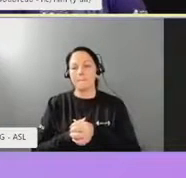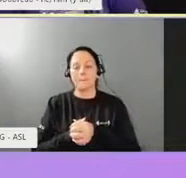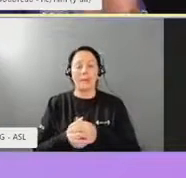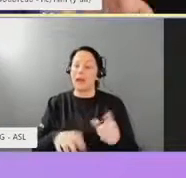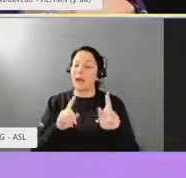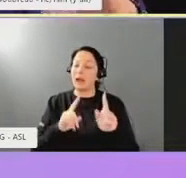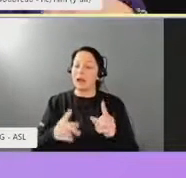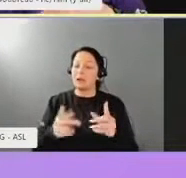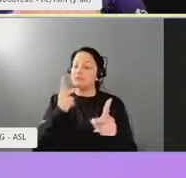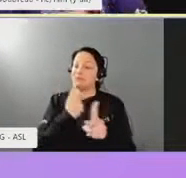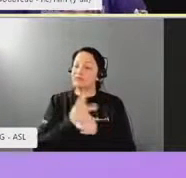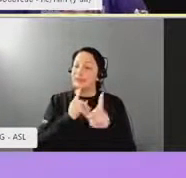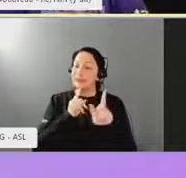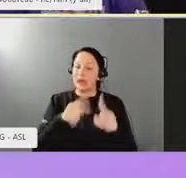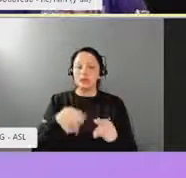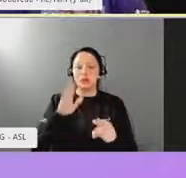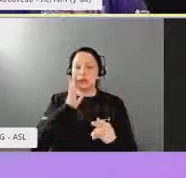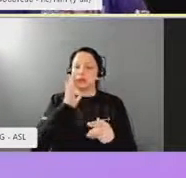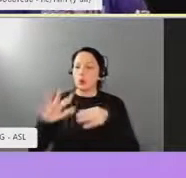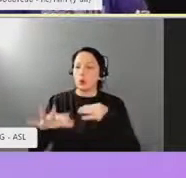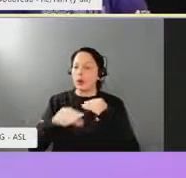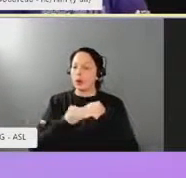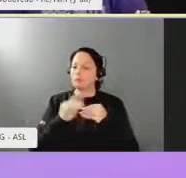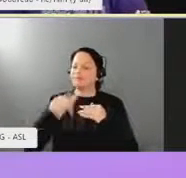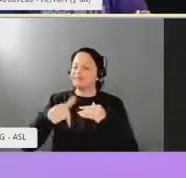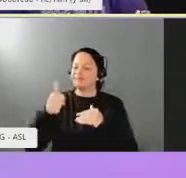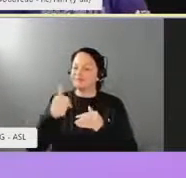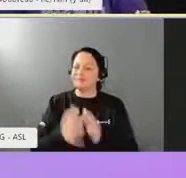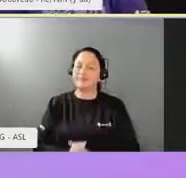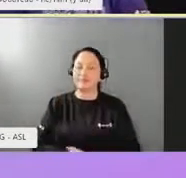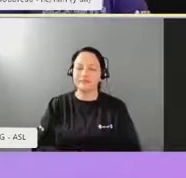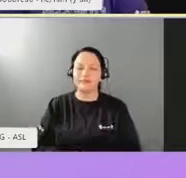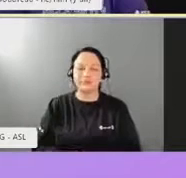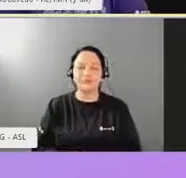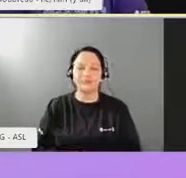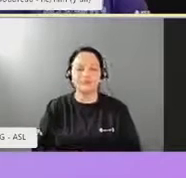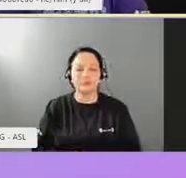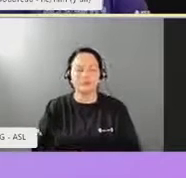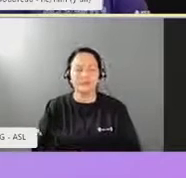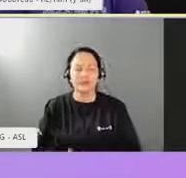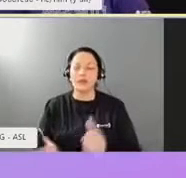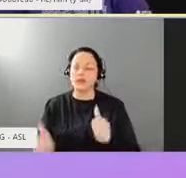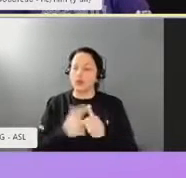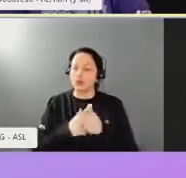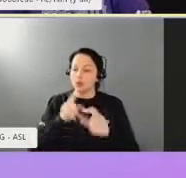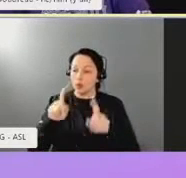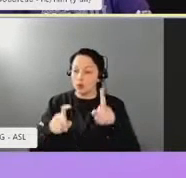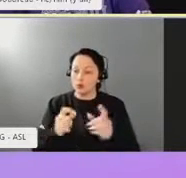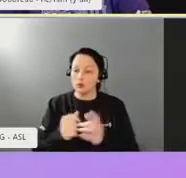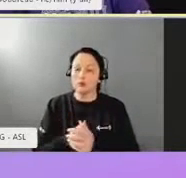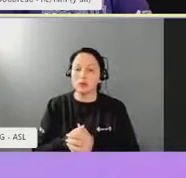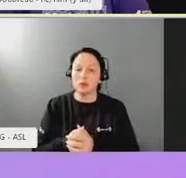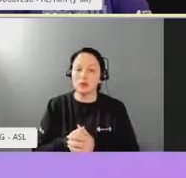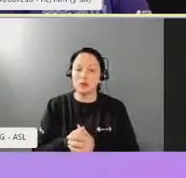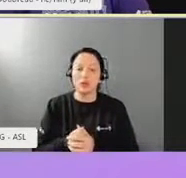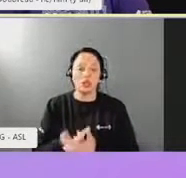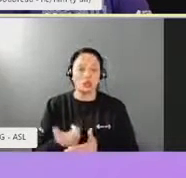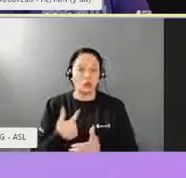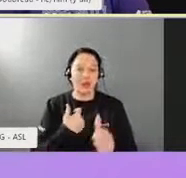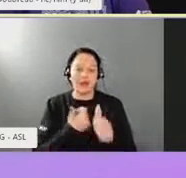Rarely, never, sometimes, usually, always. Keep those answers tell the antibiotic we're going to tell you up